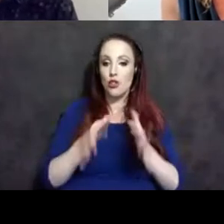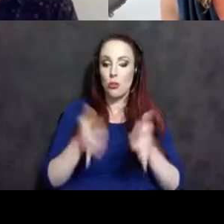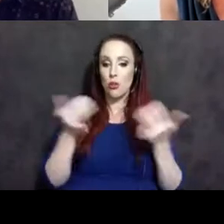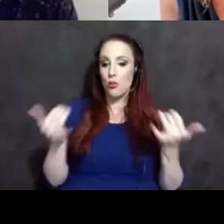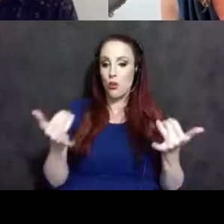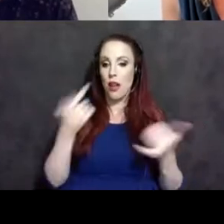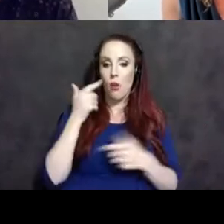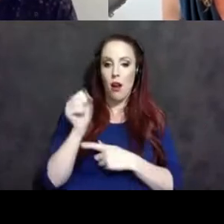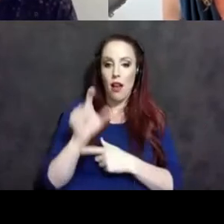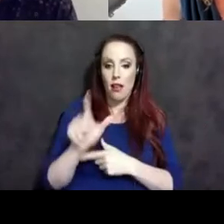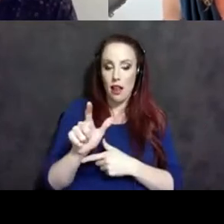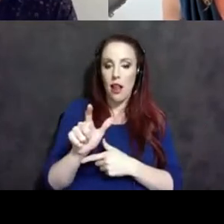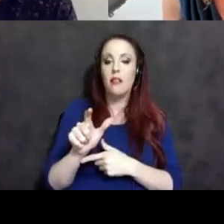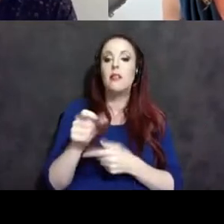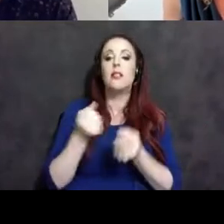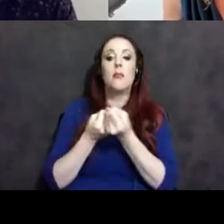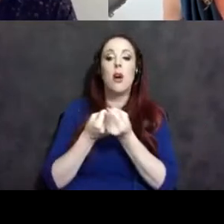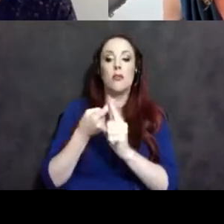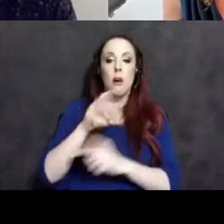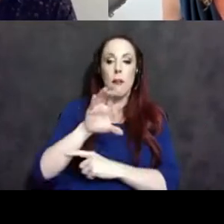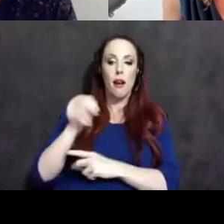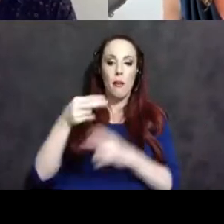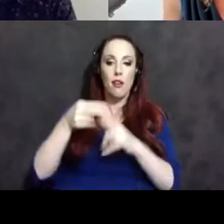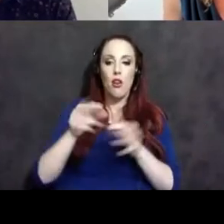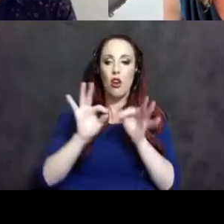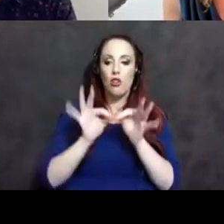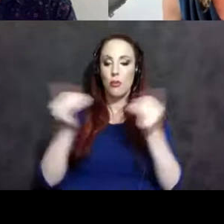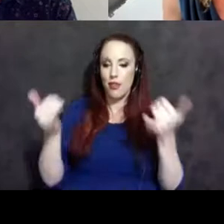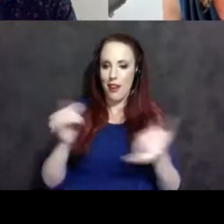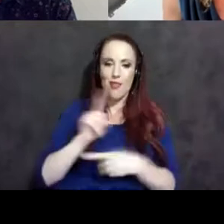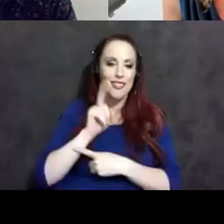The interpretation is sponsored by Interpreter Now, a company we're provide to be partnering